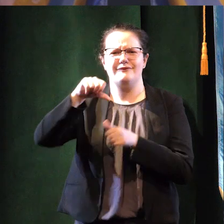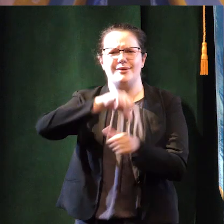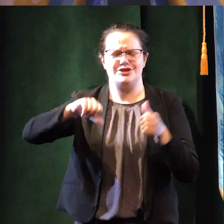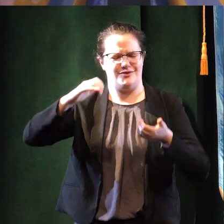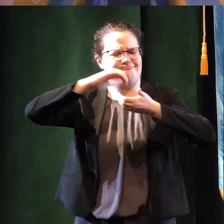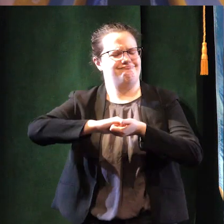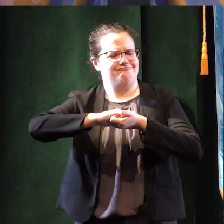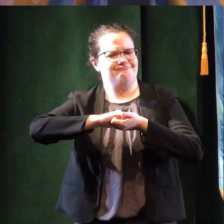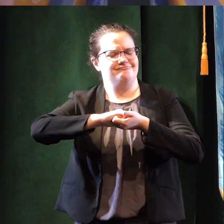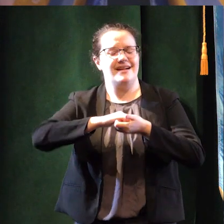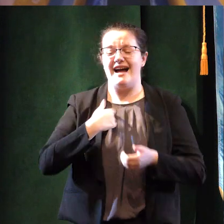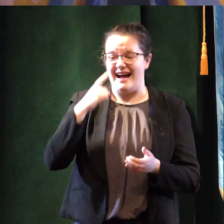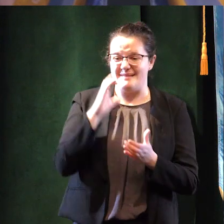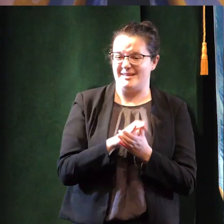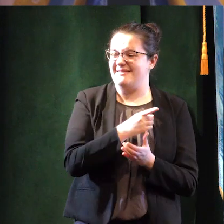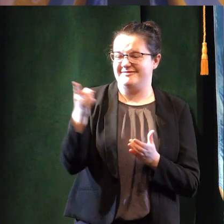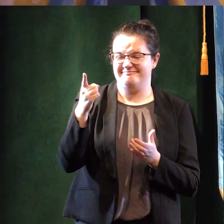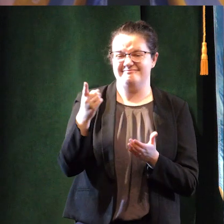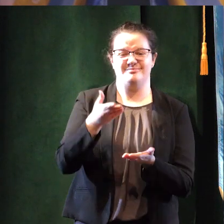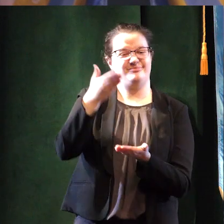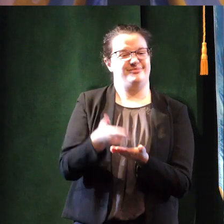believe that you can all attest to that